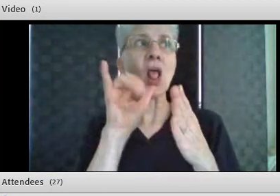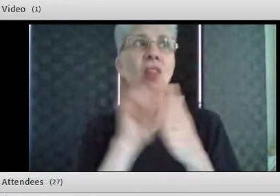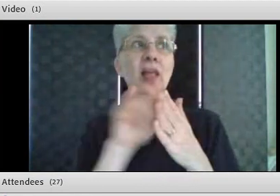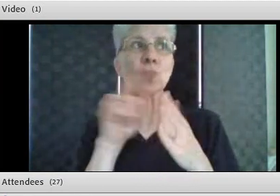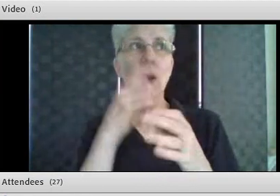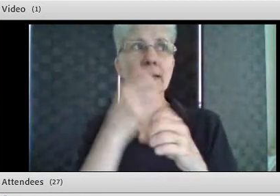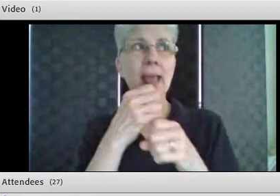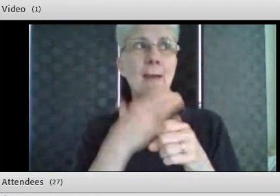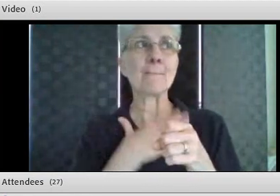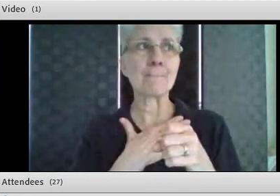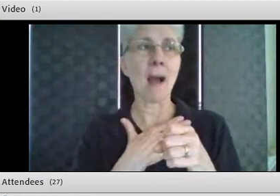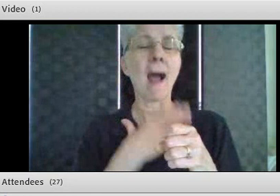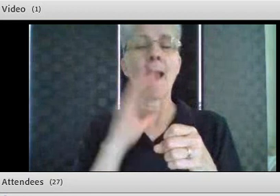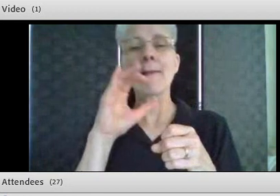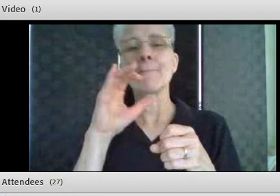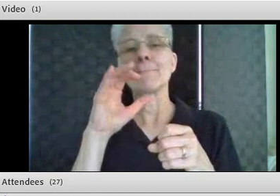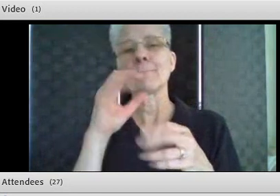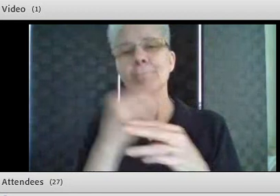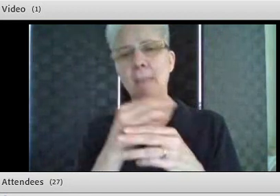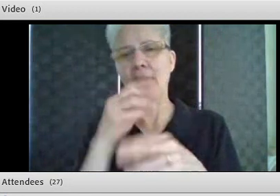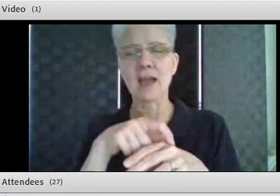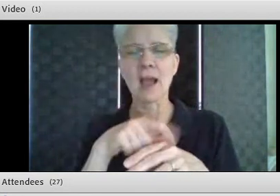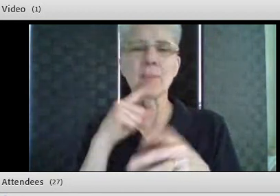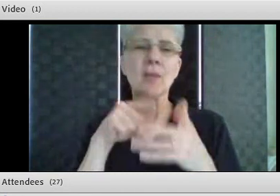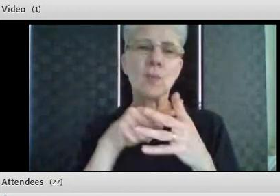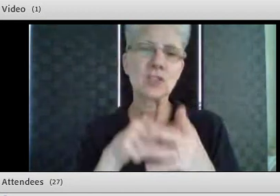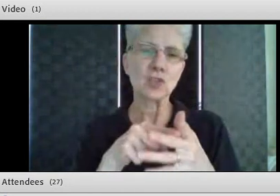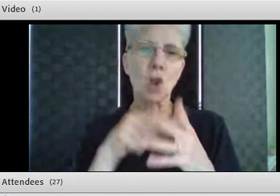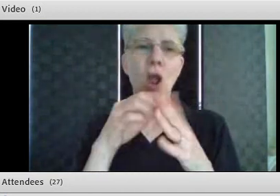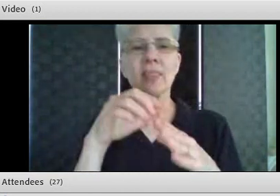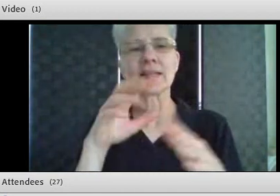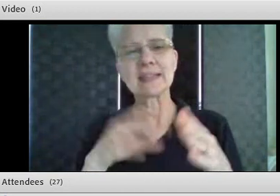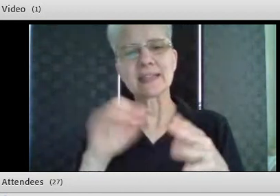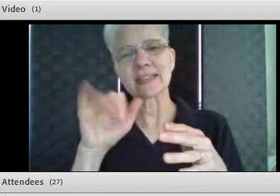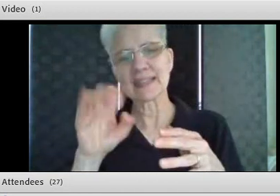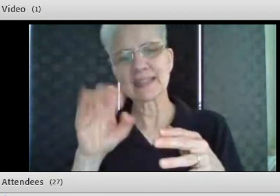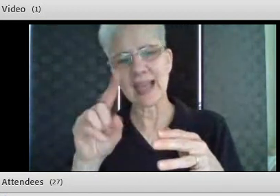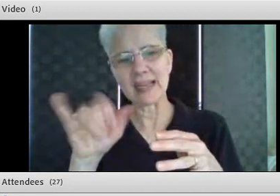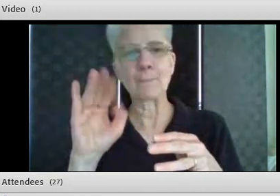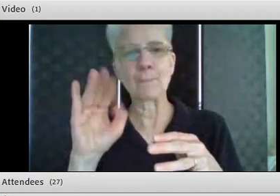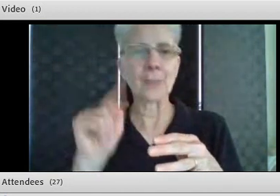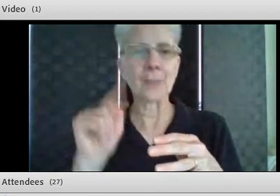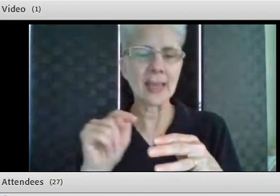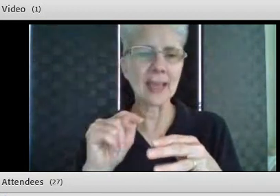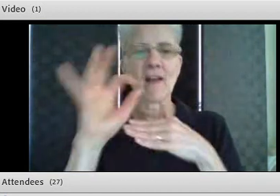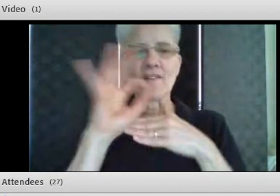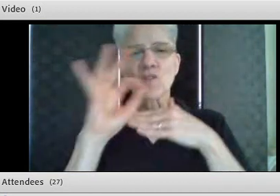then we get into the drums and get percussion, and that is where I get my math tie-in.